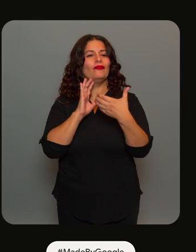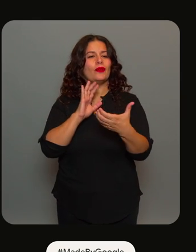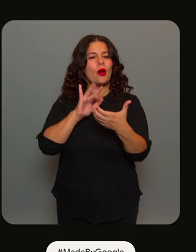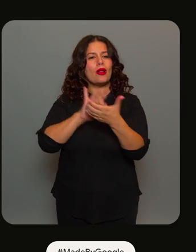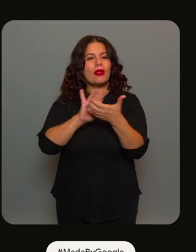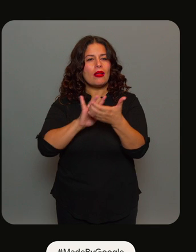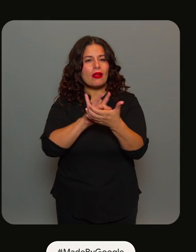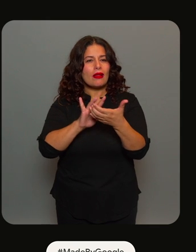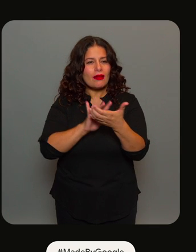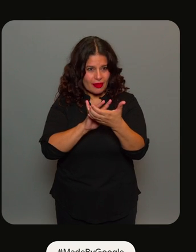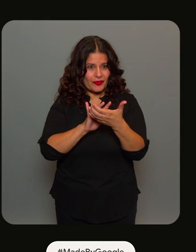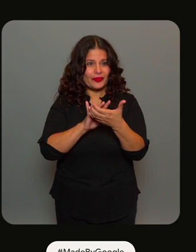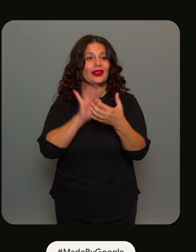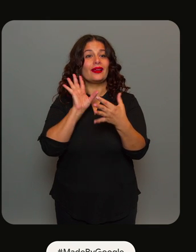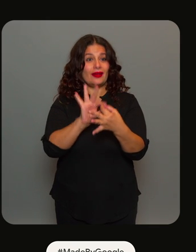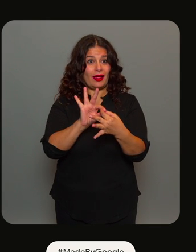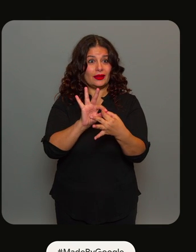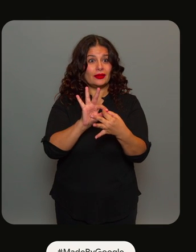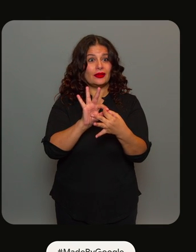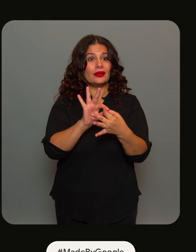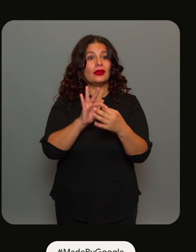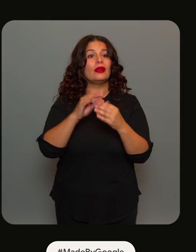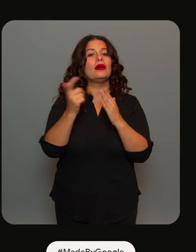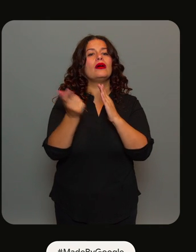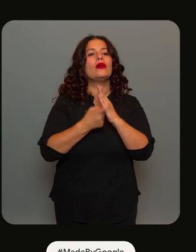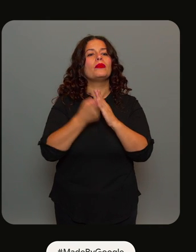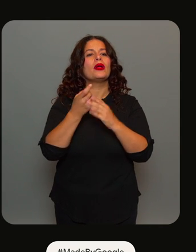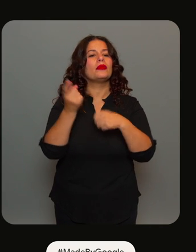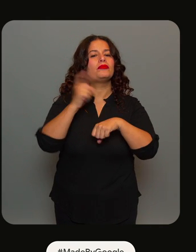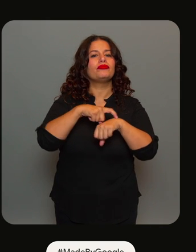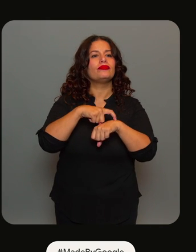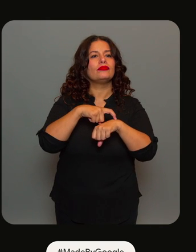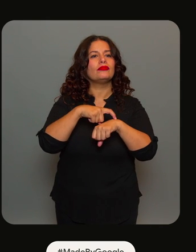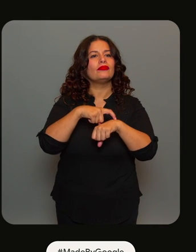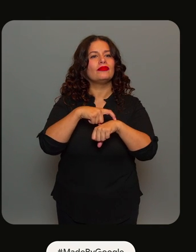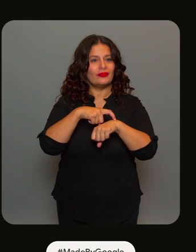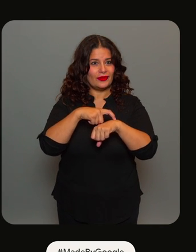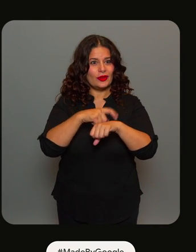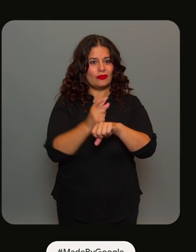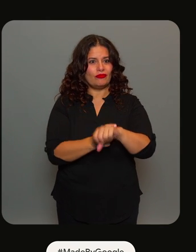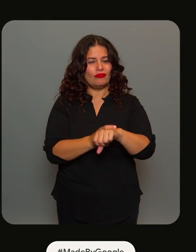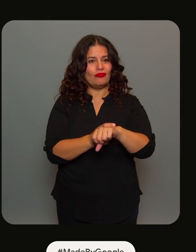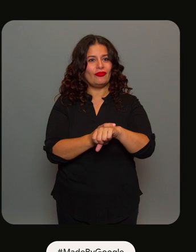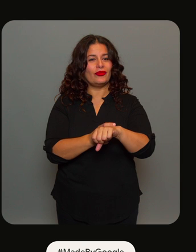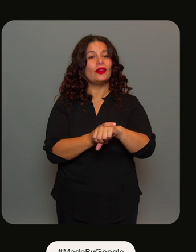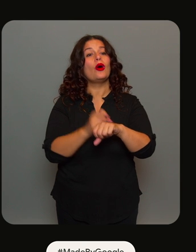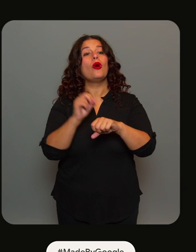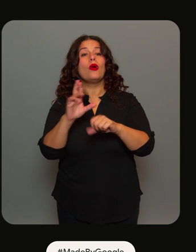different devices. Log in with your Pixel phone, and your Google Pixel Watch will connect, too.